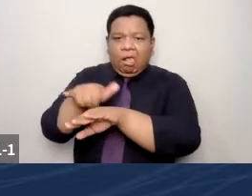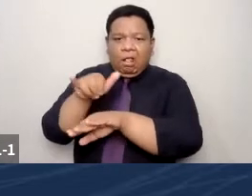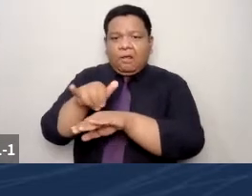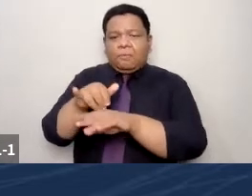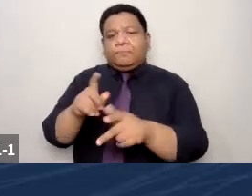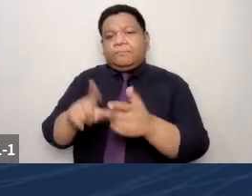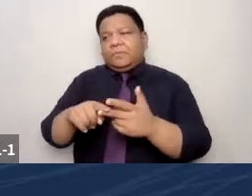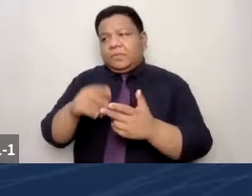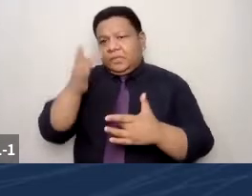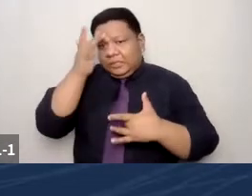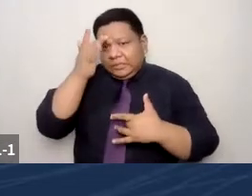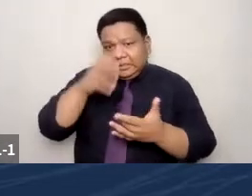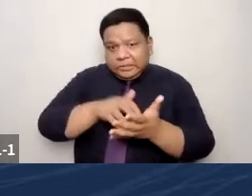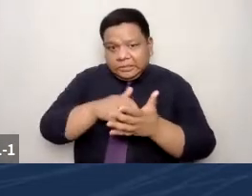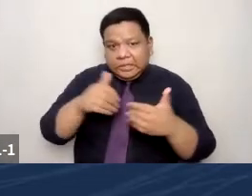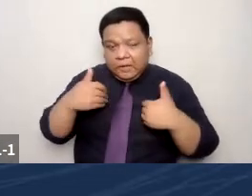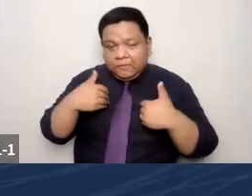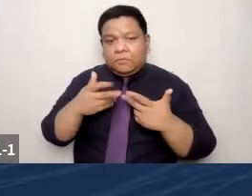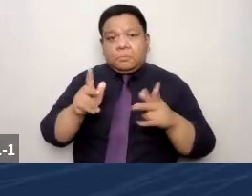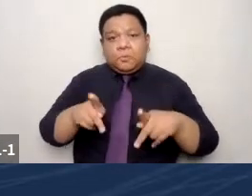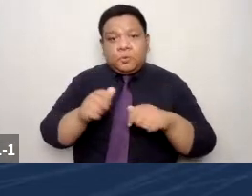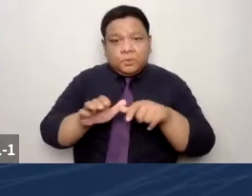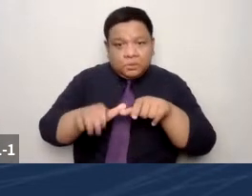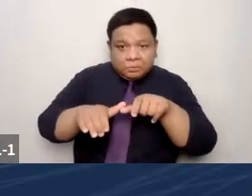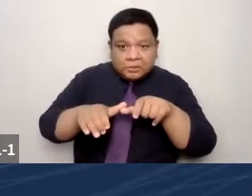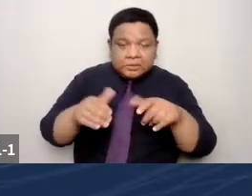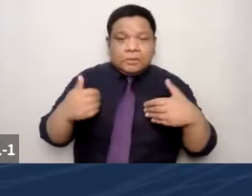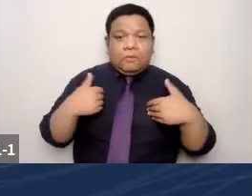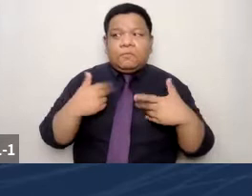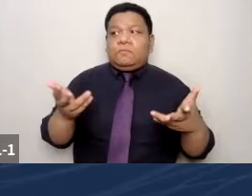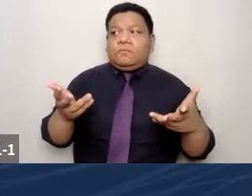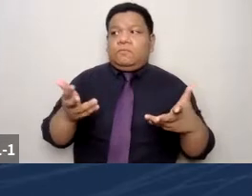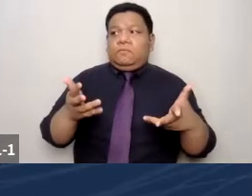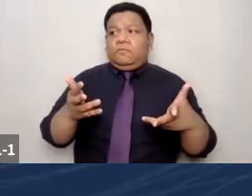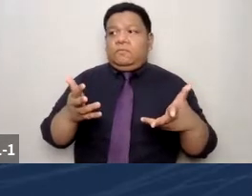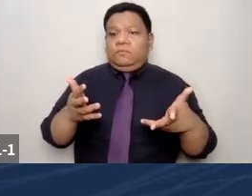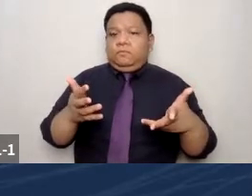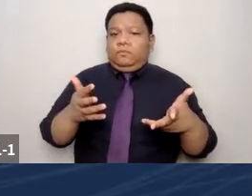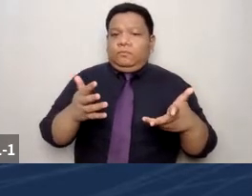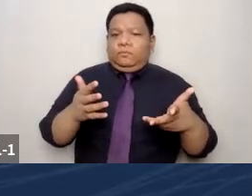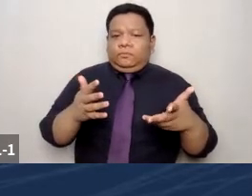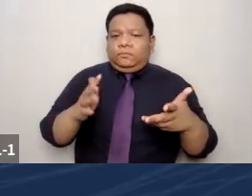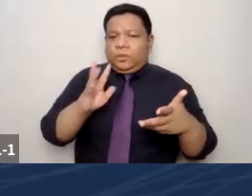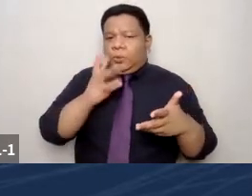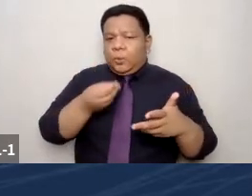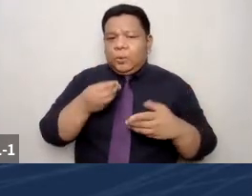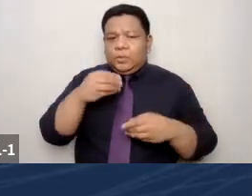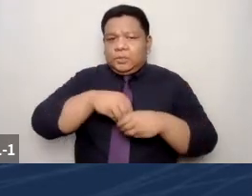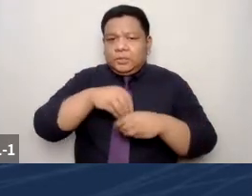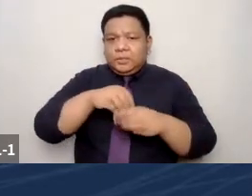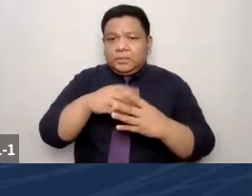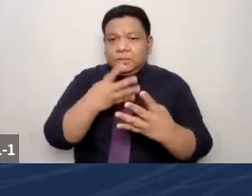Our PWDs and the inmates in our smaller jails.